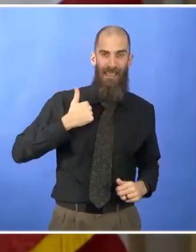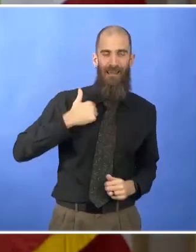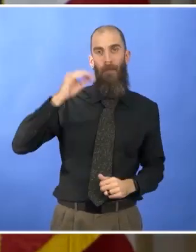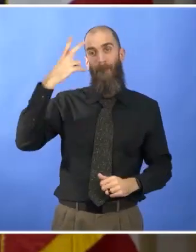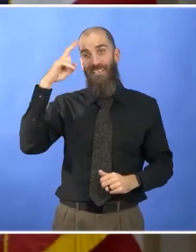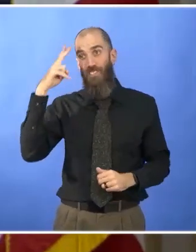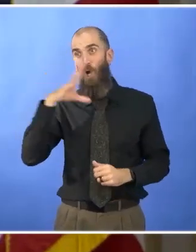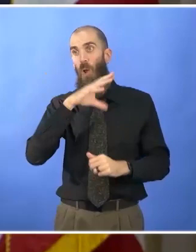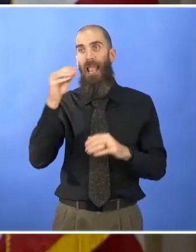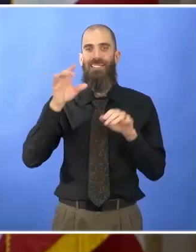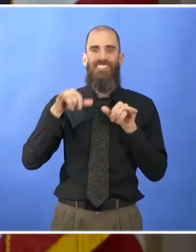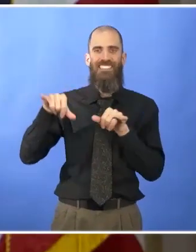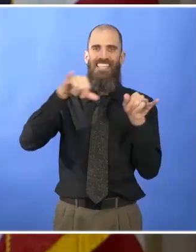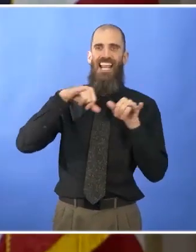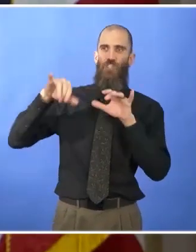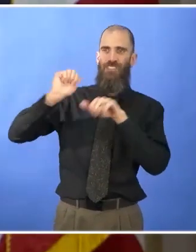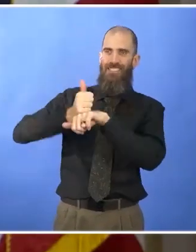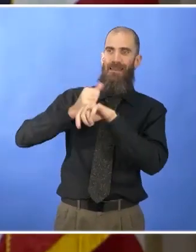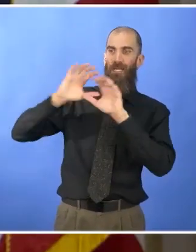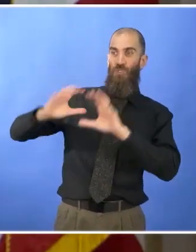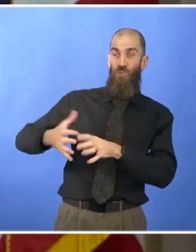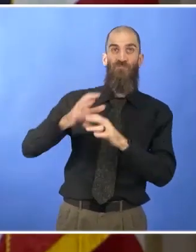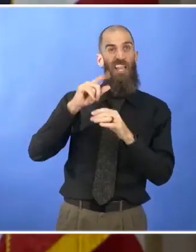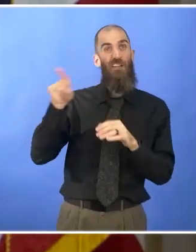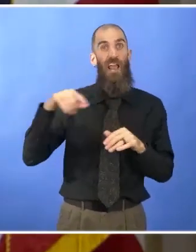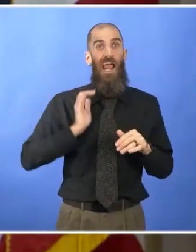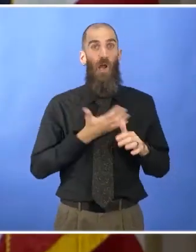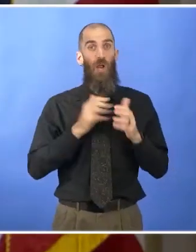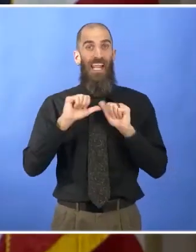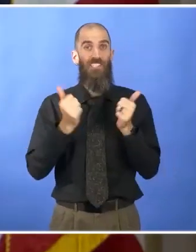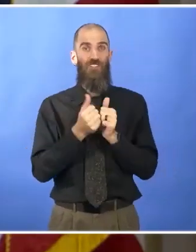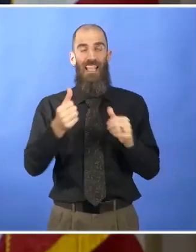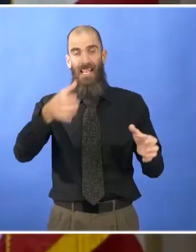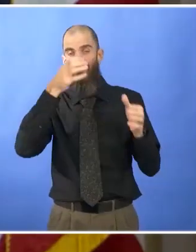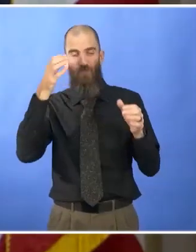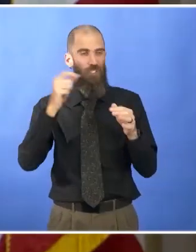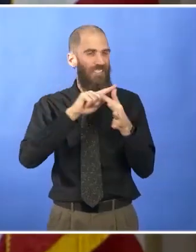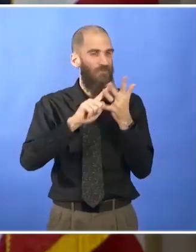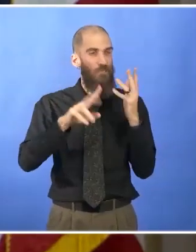THAT, FROM AVIATION TO MARITIME TO COMMERCIAL RADIO.